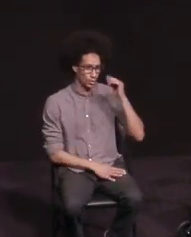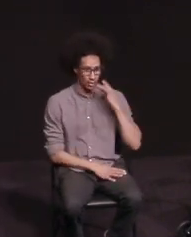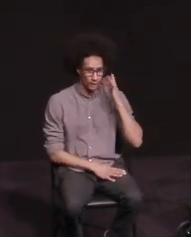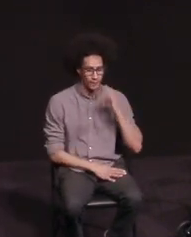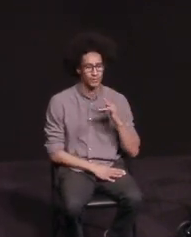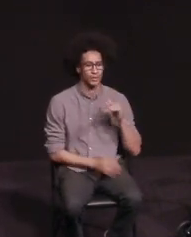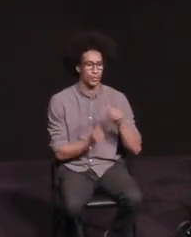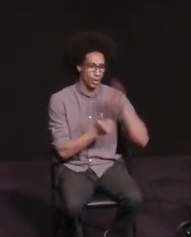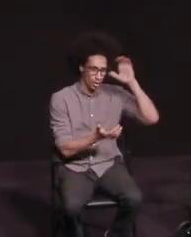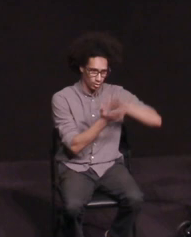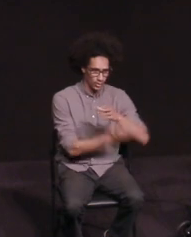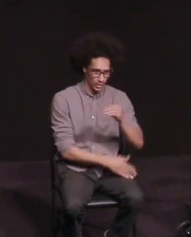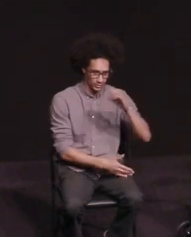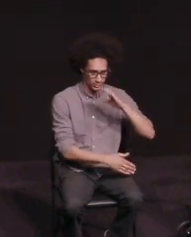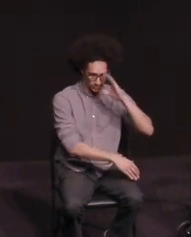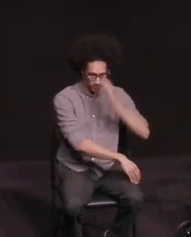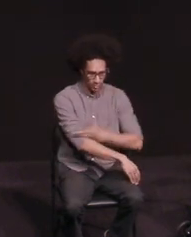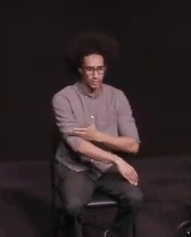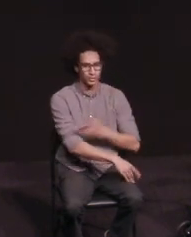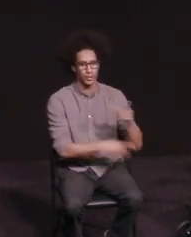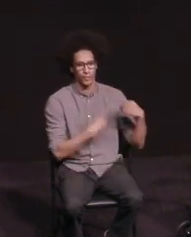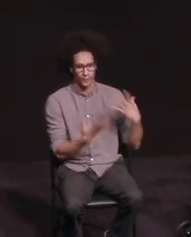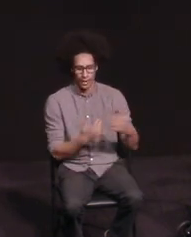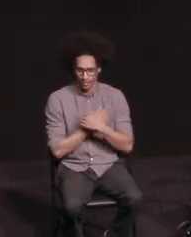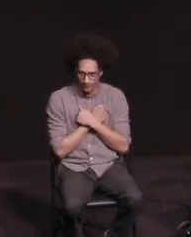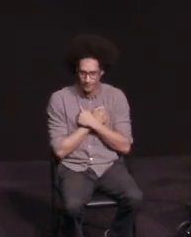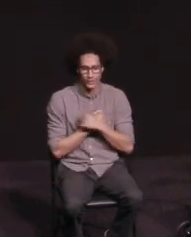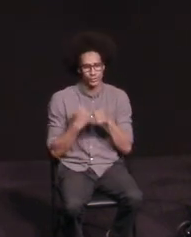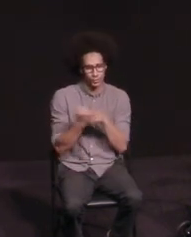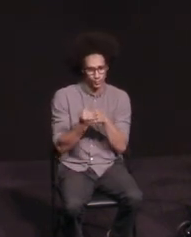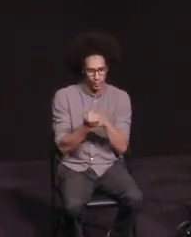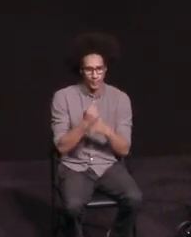son, who provide her with love and support.